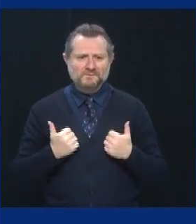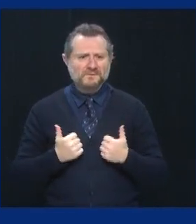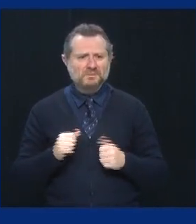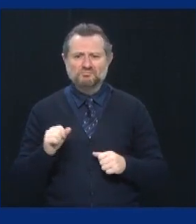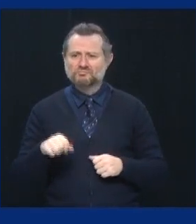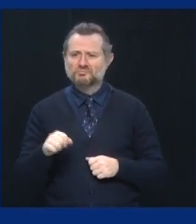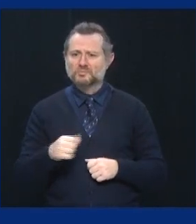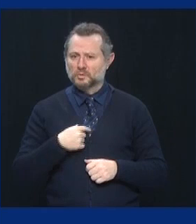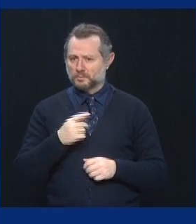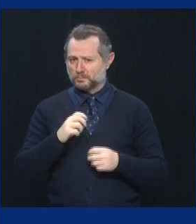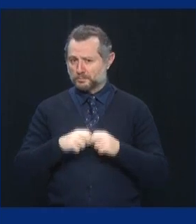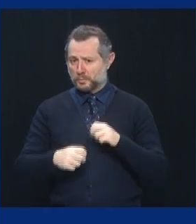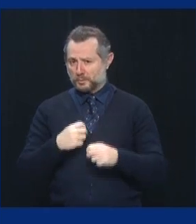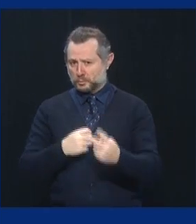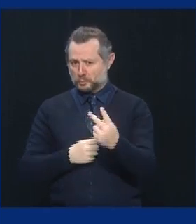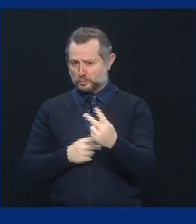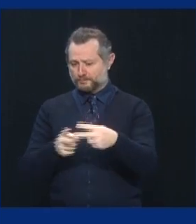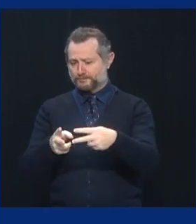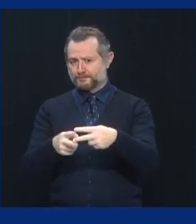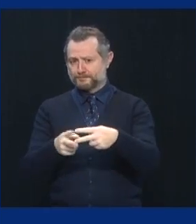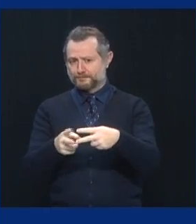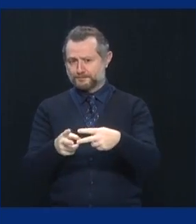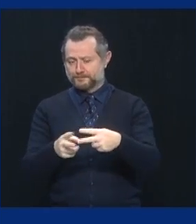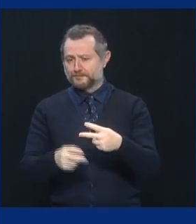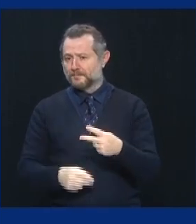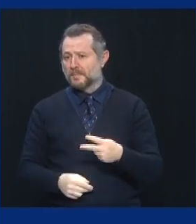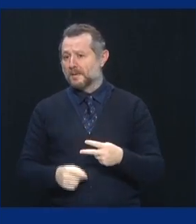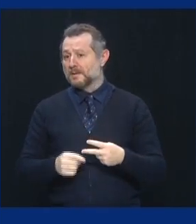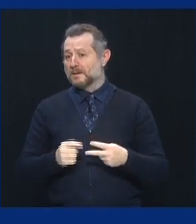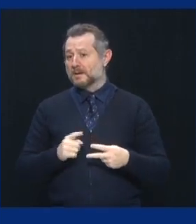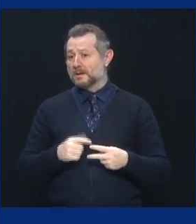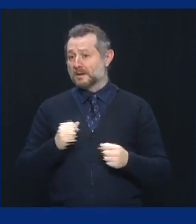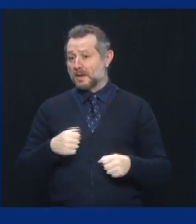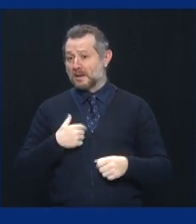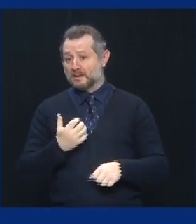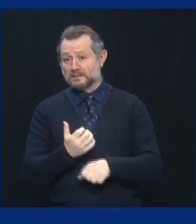WE NOW HAVE A VACCINE. THE VACCINE WILL SAVE LIVES.